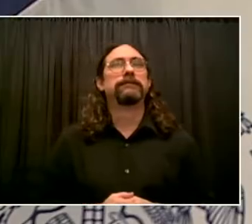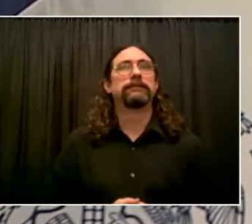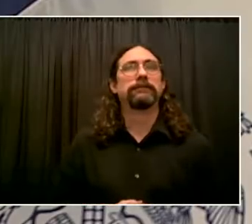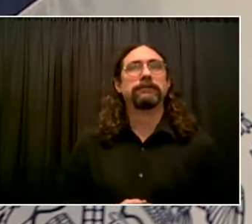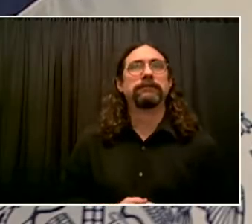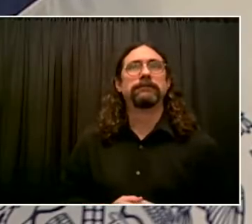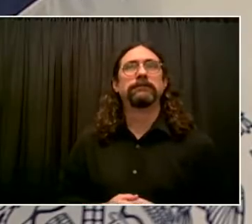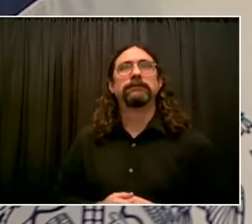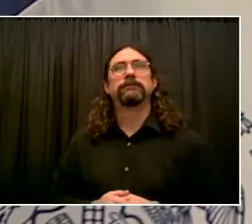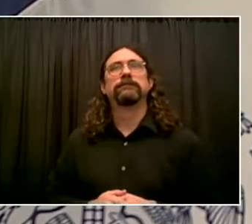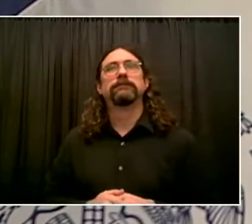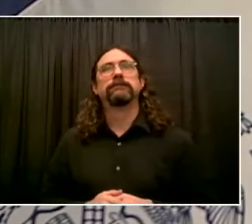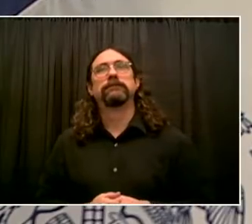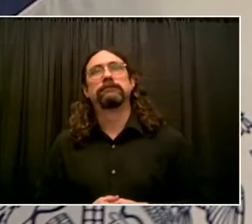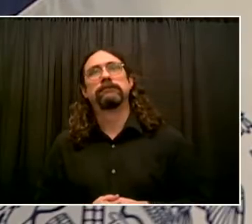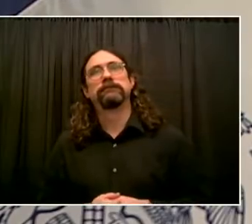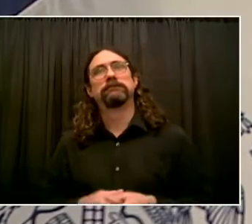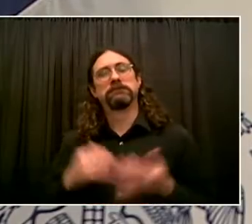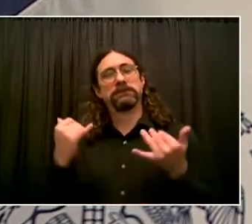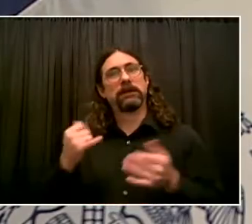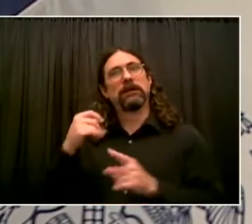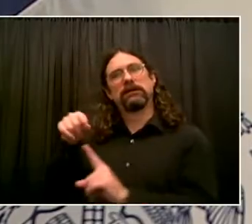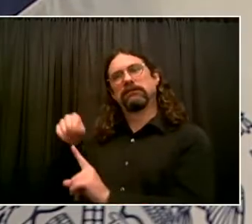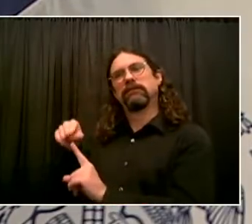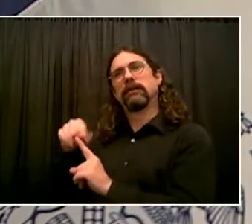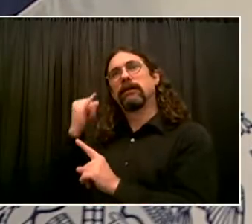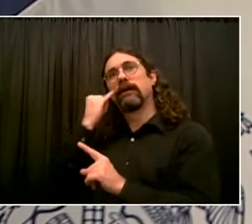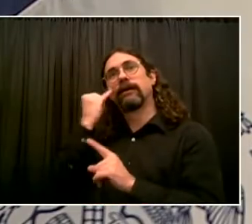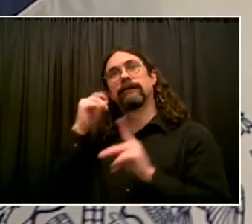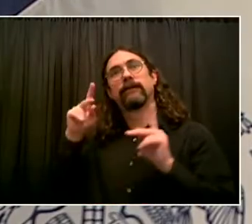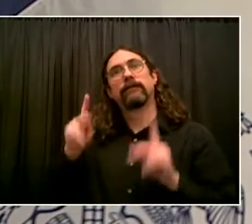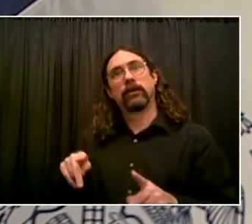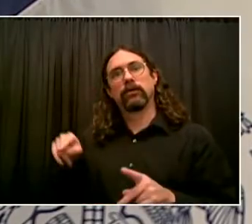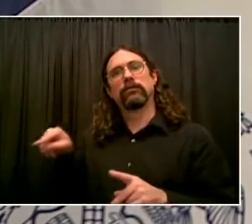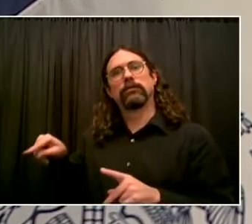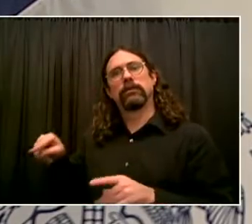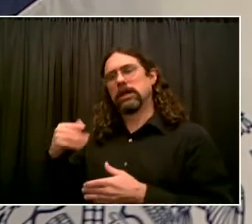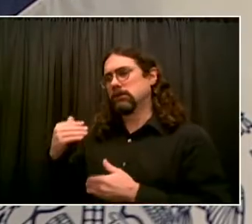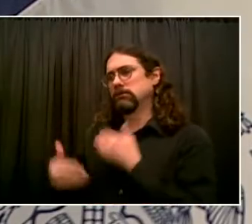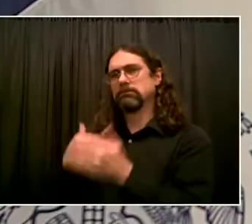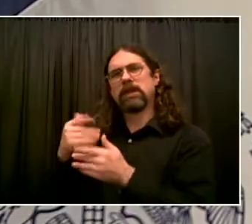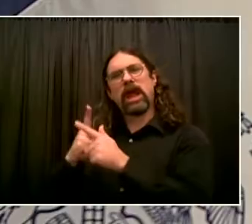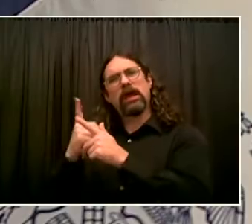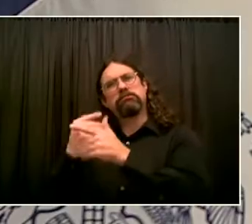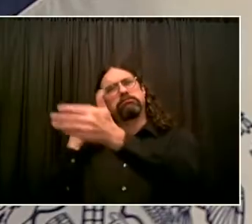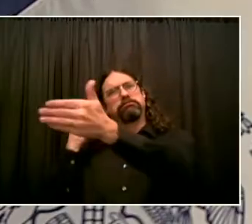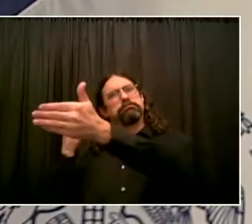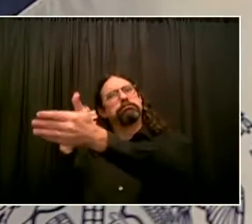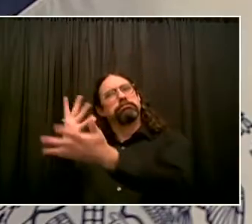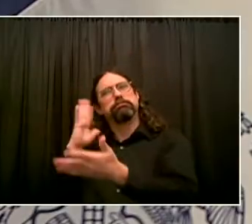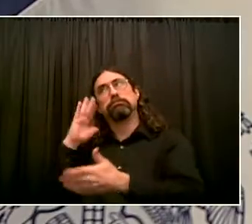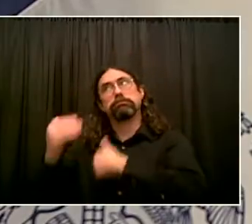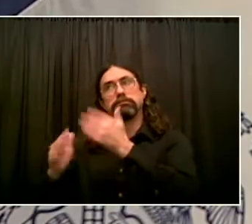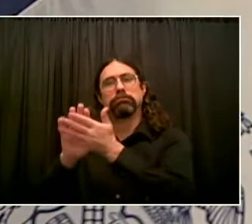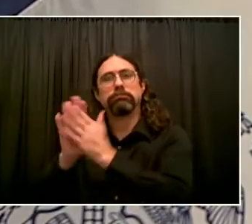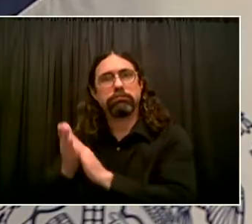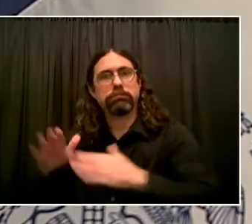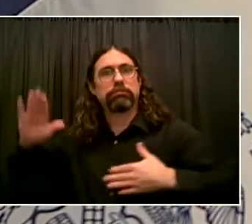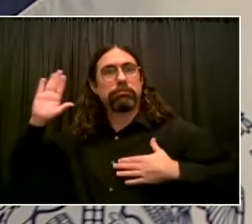IF FOLKS SAY, I AM ON THE PATH TO CITIZENSHIP, I WANT TO BE MORE INVOLVED. I RESPECT AND UNDERSTANDT HA T IMPULSE BUT I